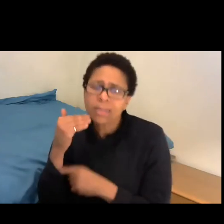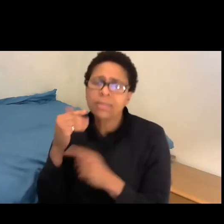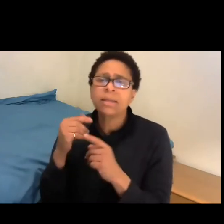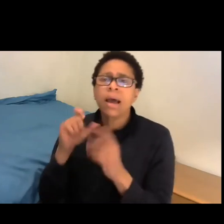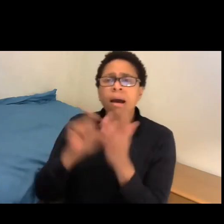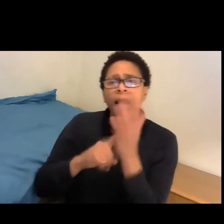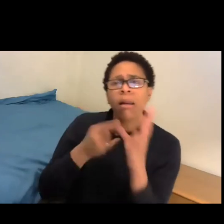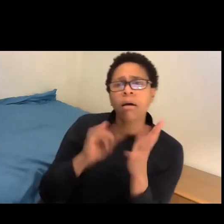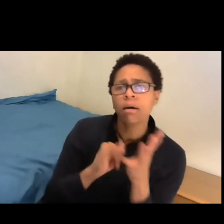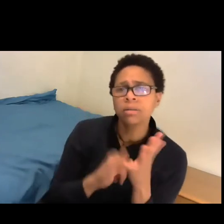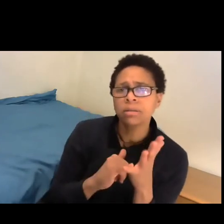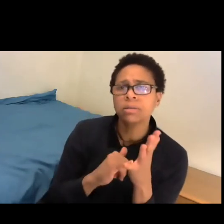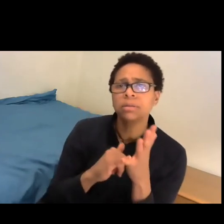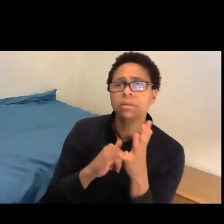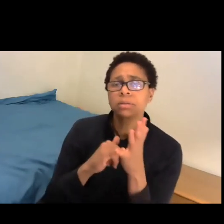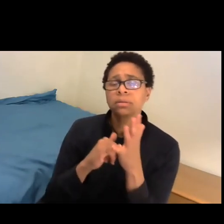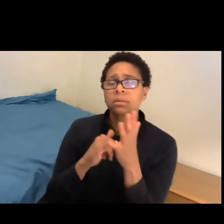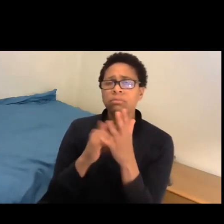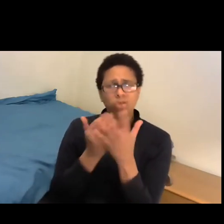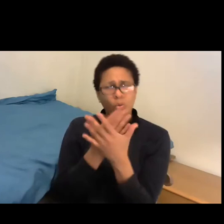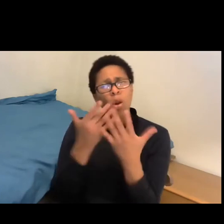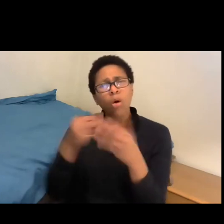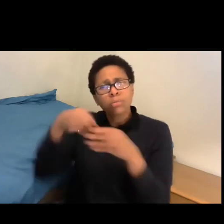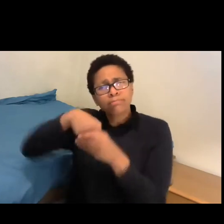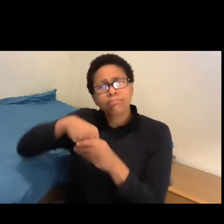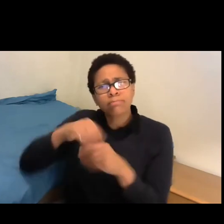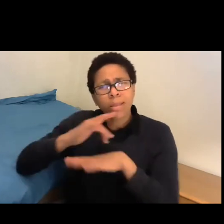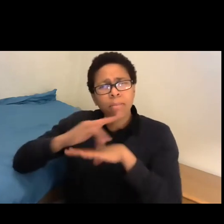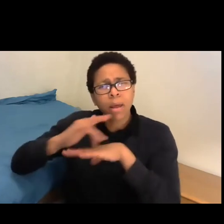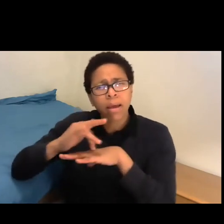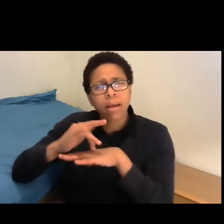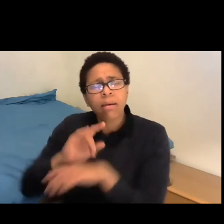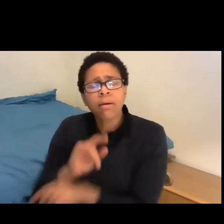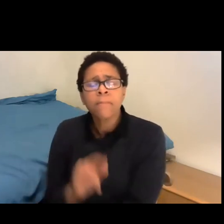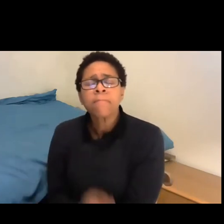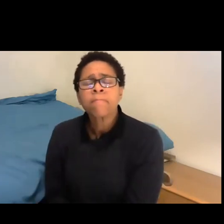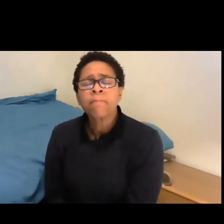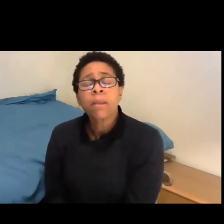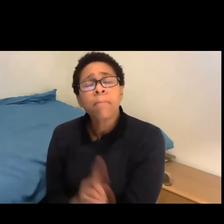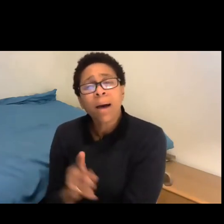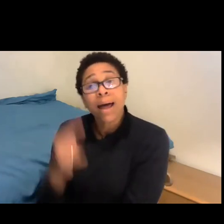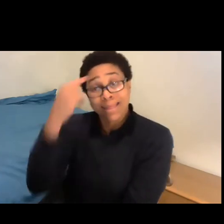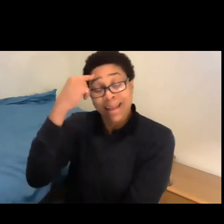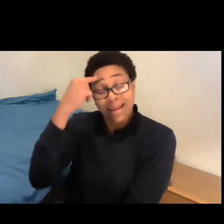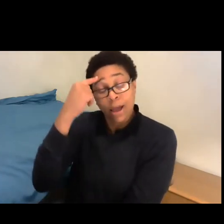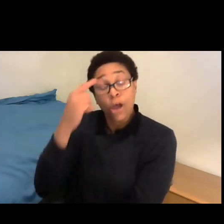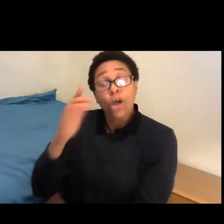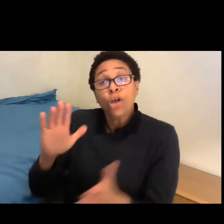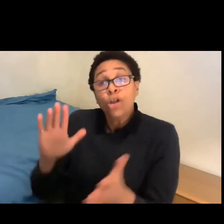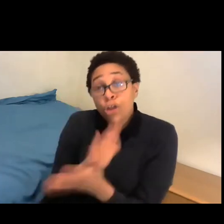as well. Yeah. So I think that's where the joy is storytelling,